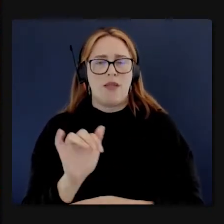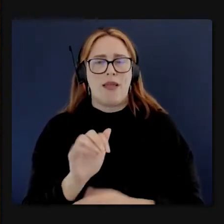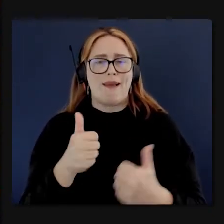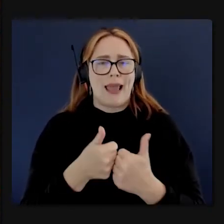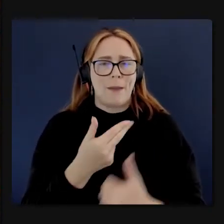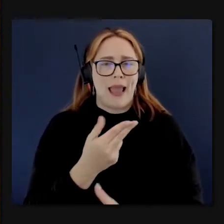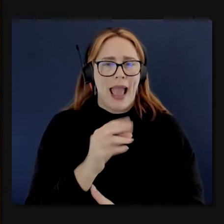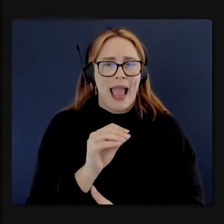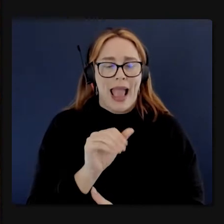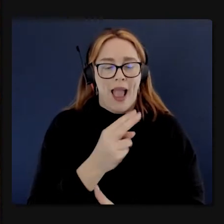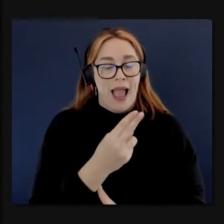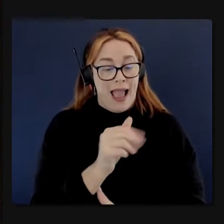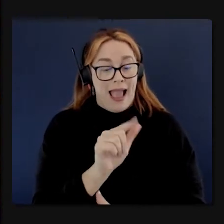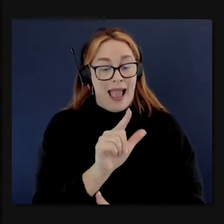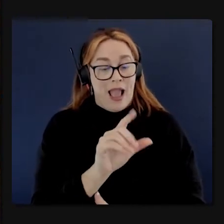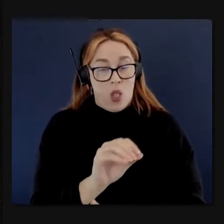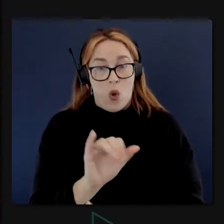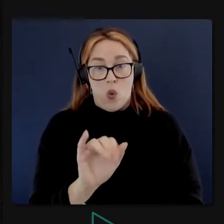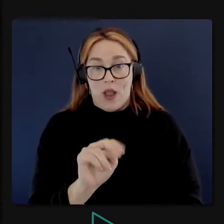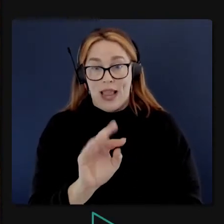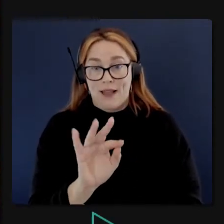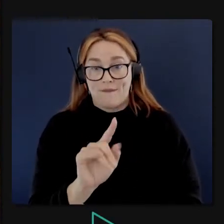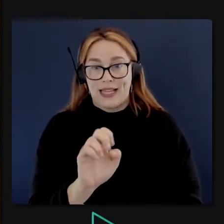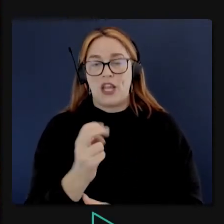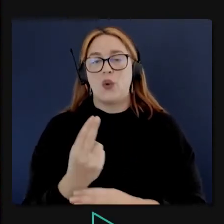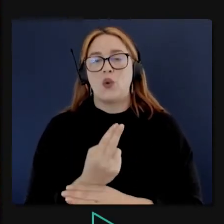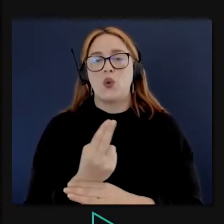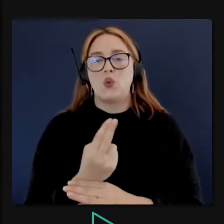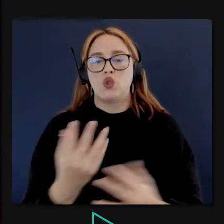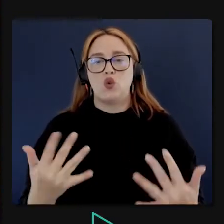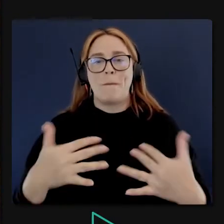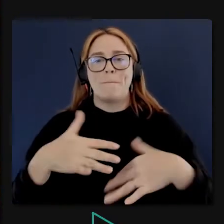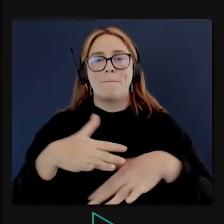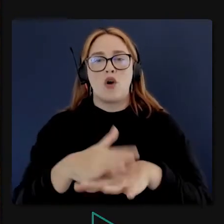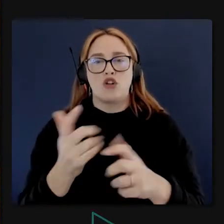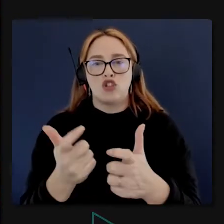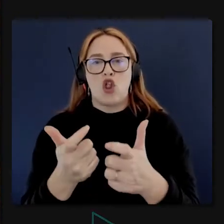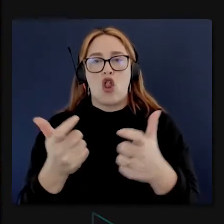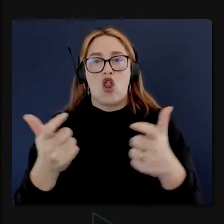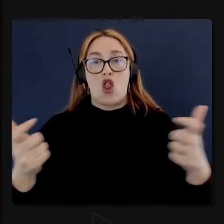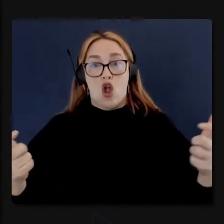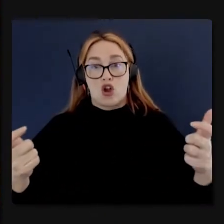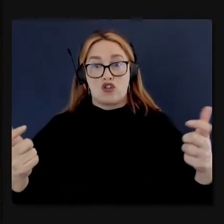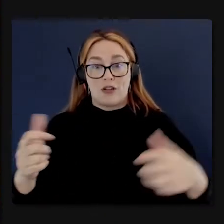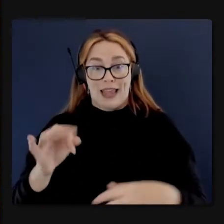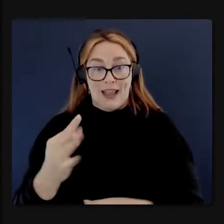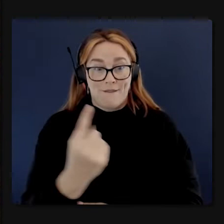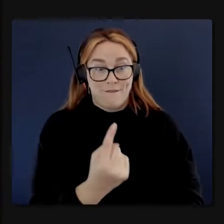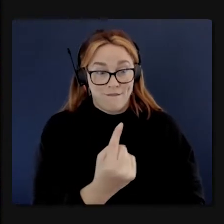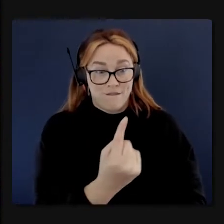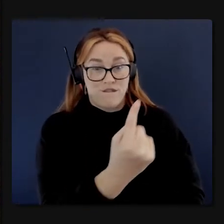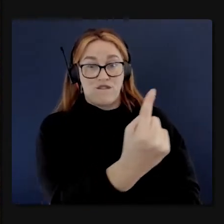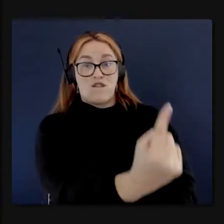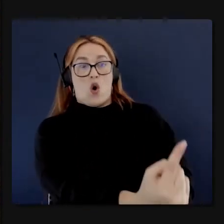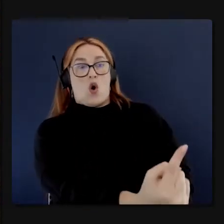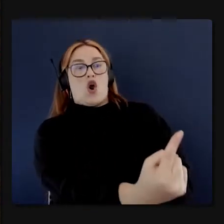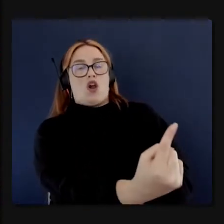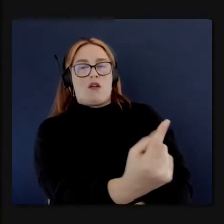In games like Halo Infinite, it is used to merge large vistas, that can be switched in when the player is far away from them.